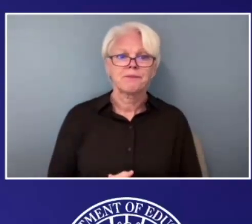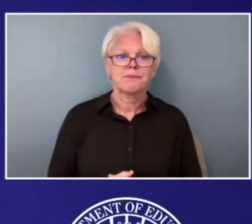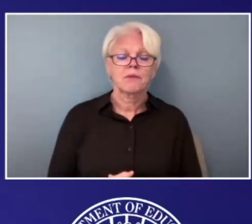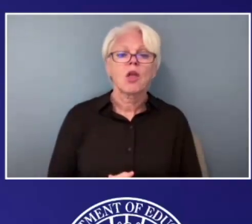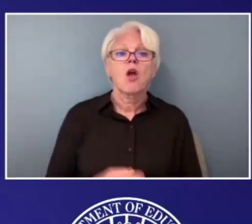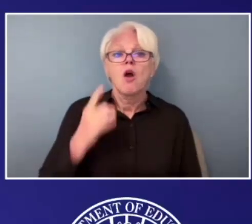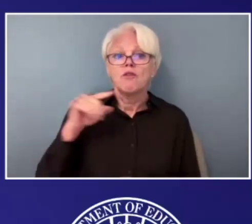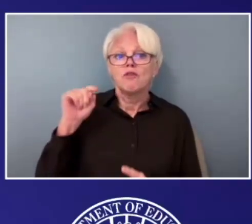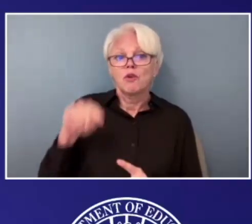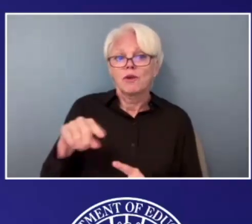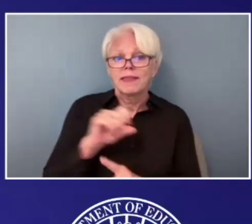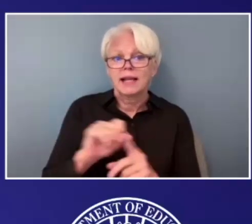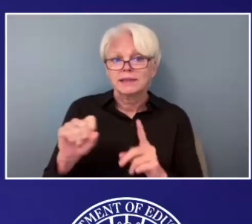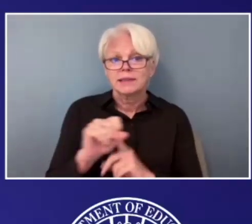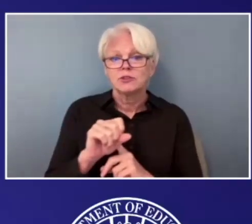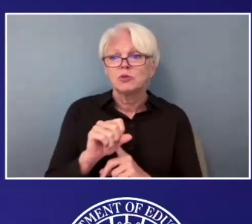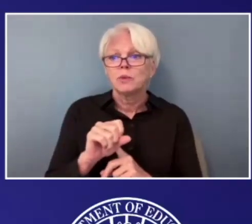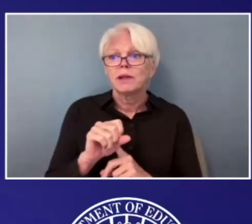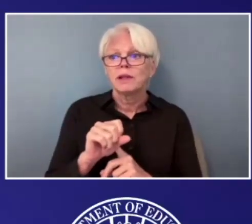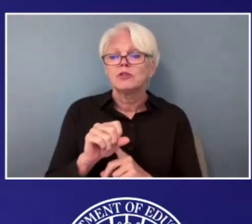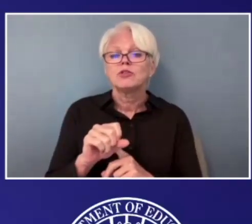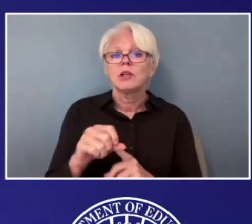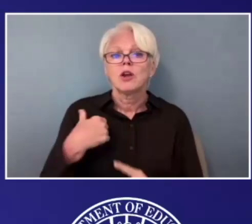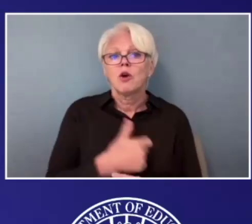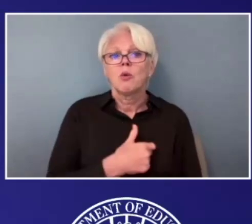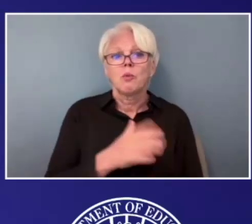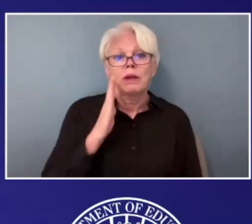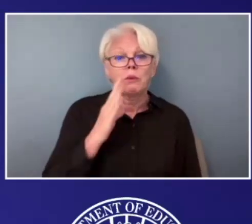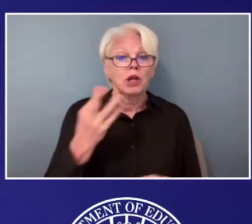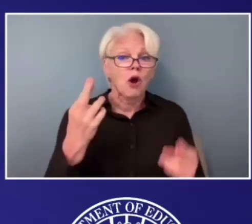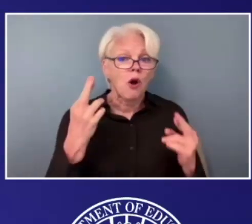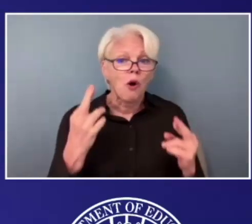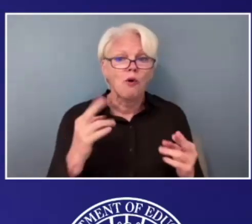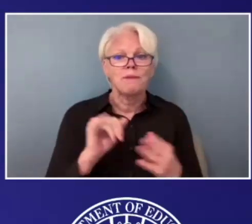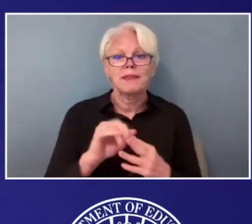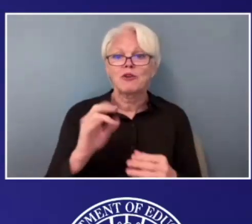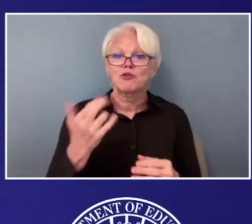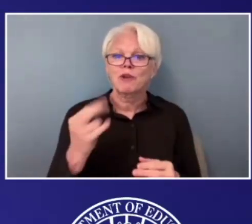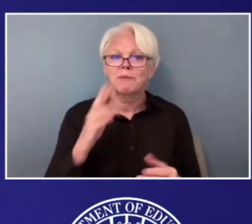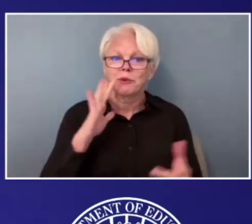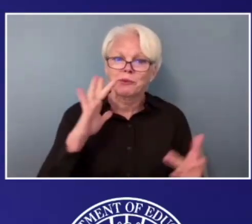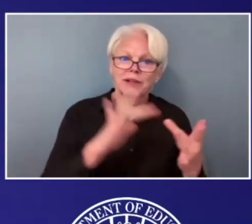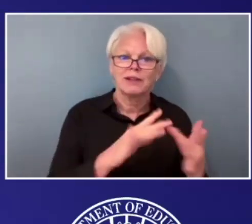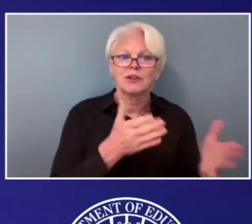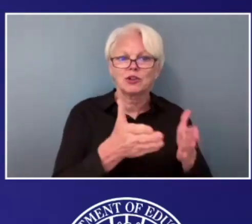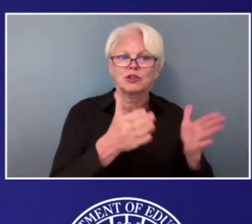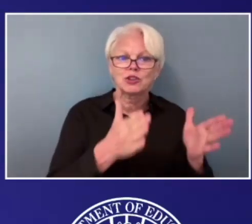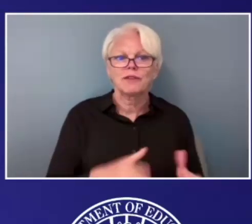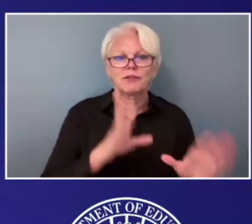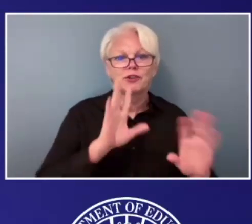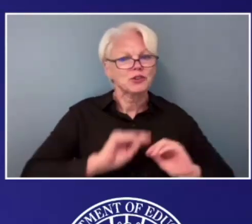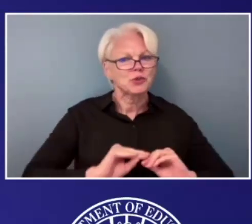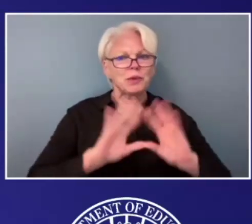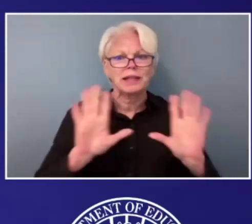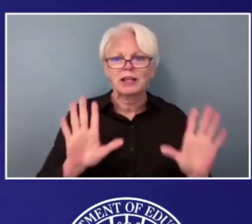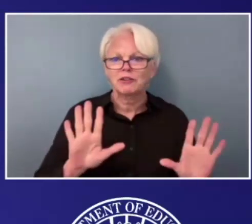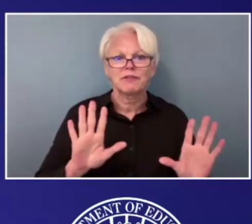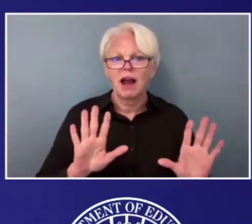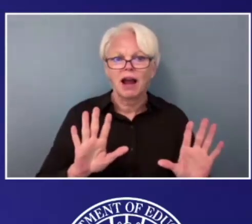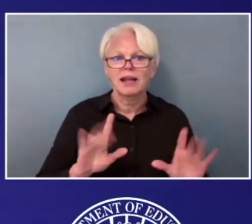situation, we would have hoped that Robyn would have reached back out to her servicer to clarify the distinction between being